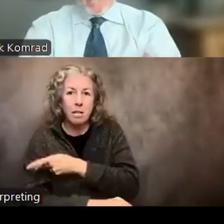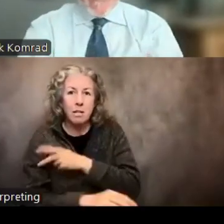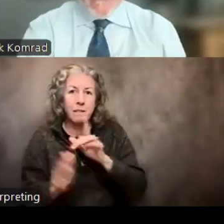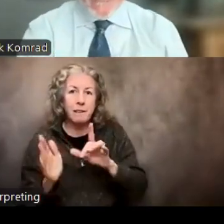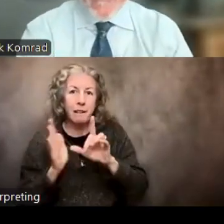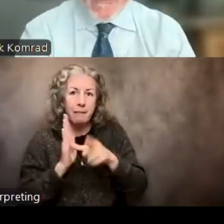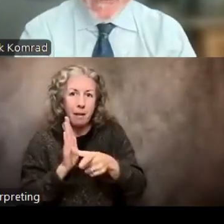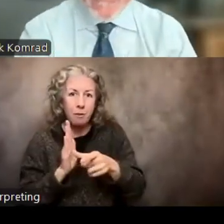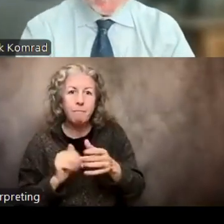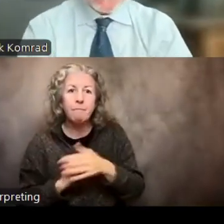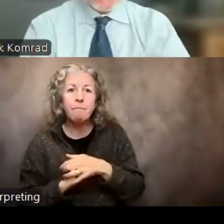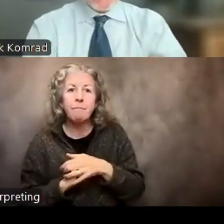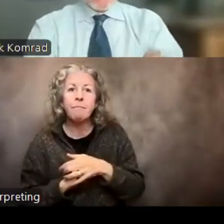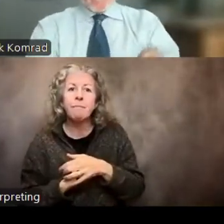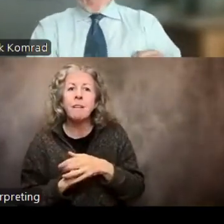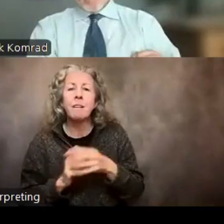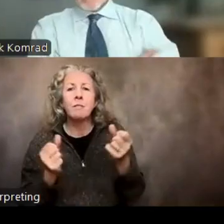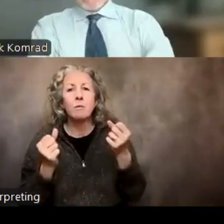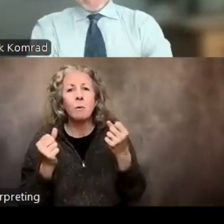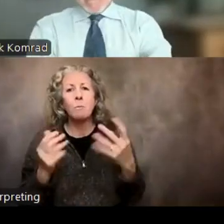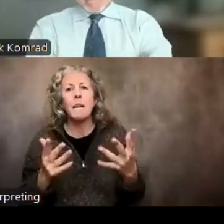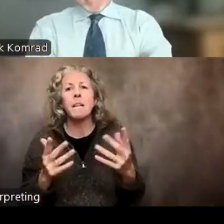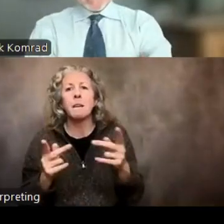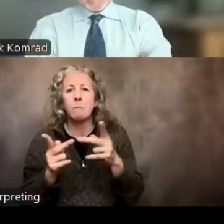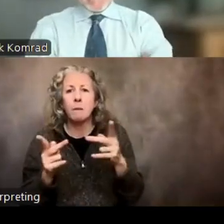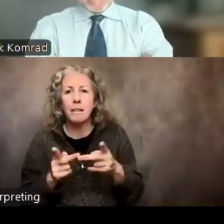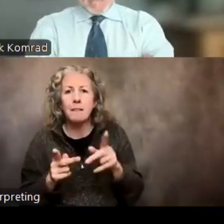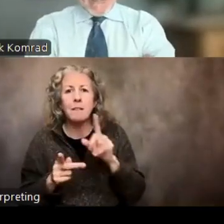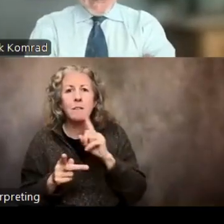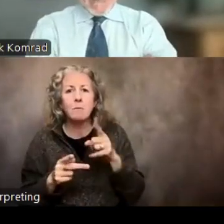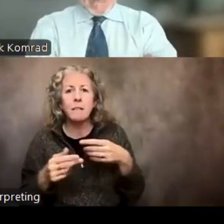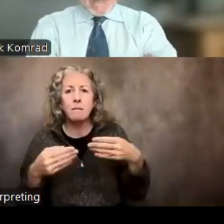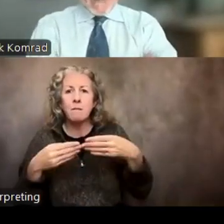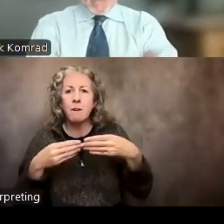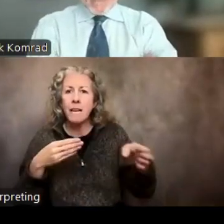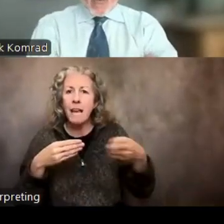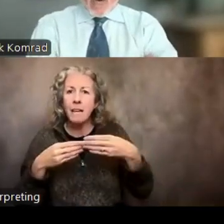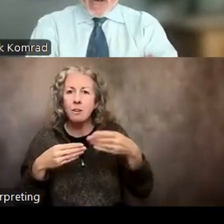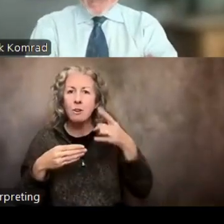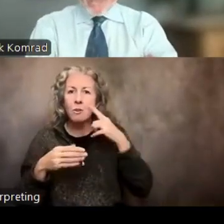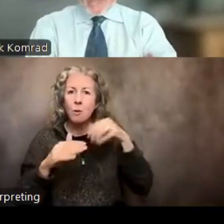these places, the ultimate gate to getting in the door to these